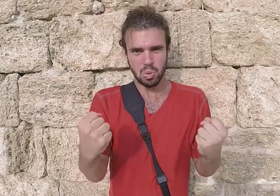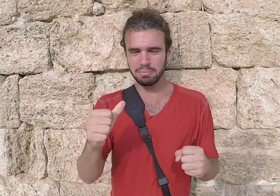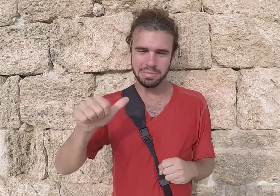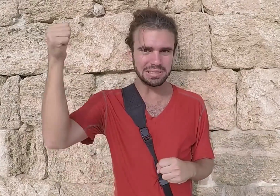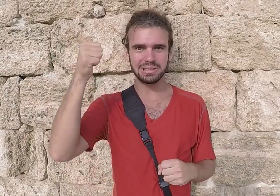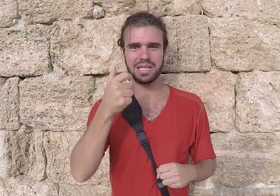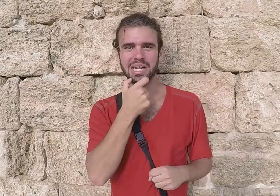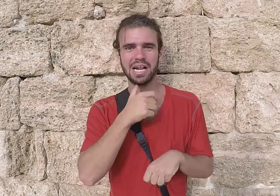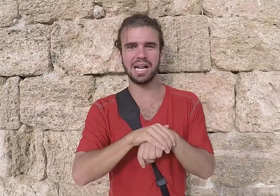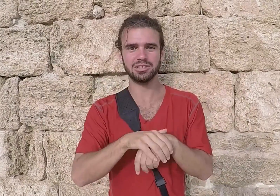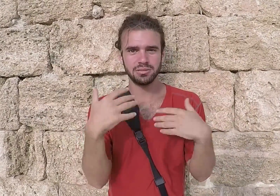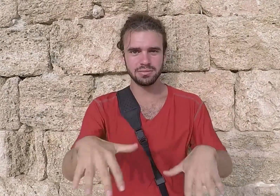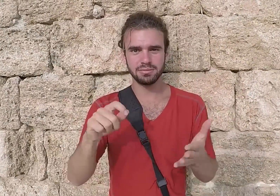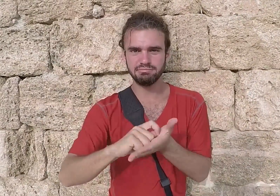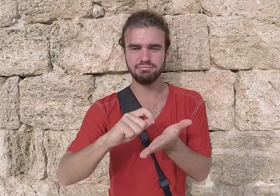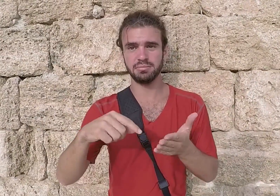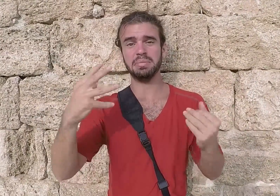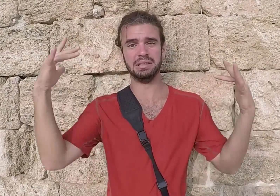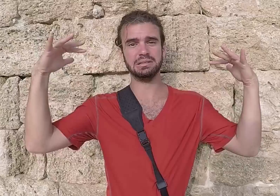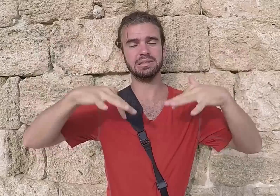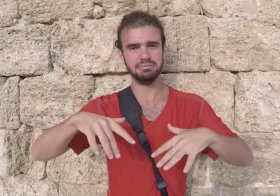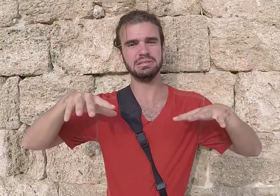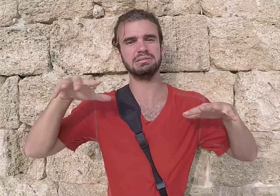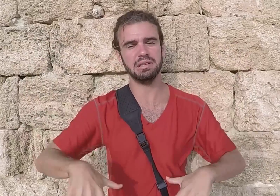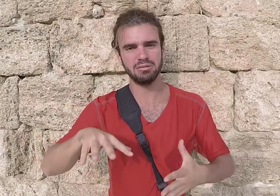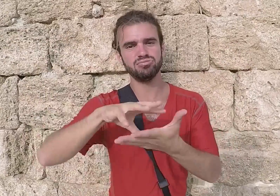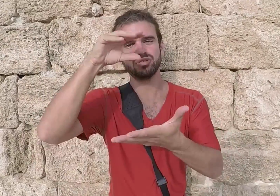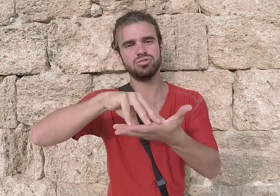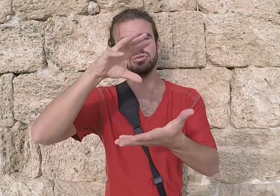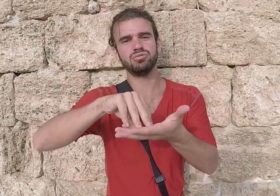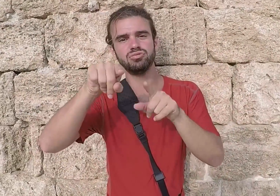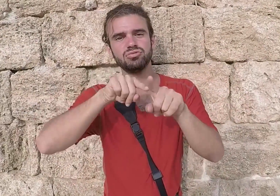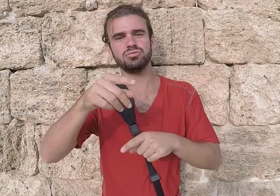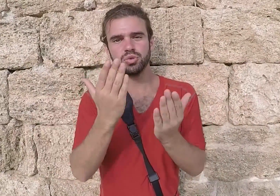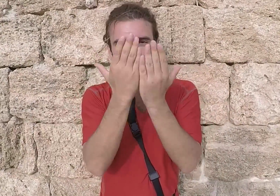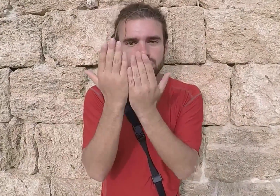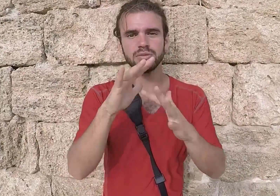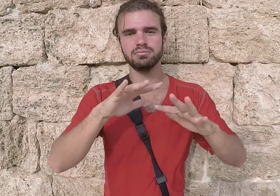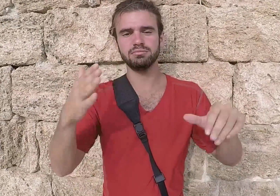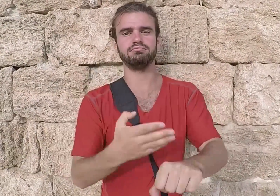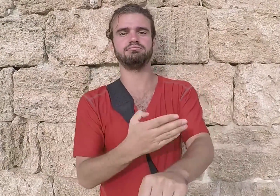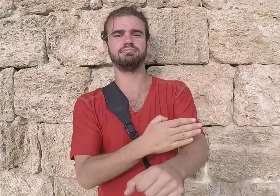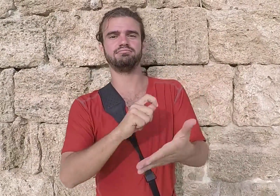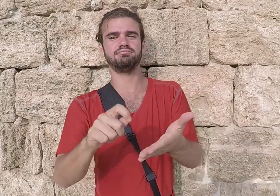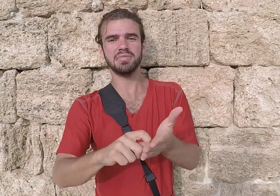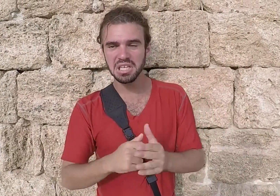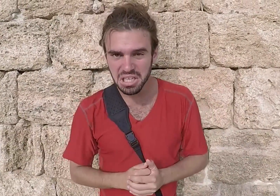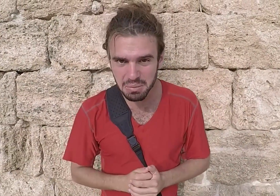You should come over here because Malta is one of the best countries you can learn how to write in english! Countless people come over and stay here for just learning how to write!